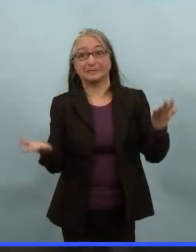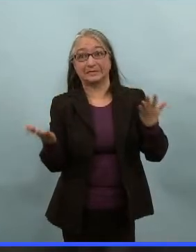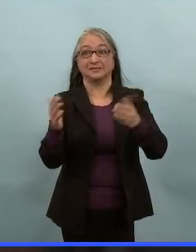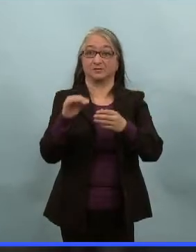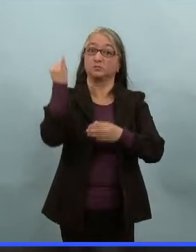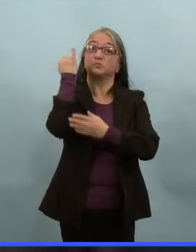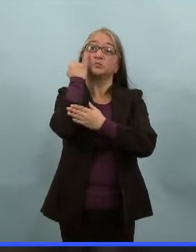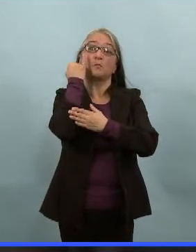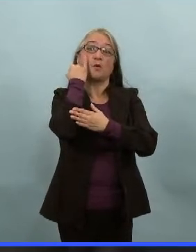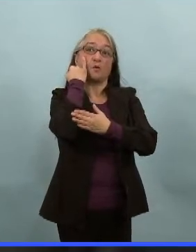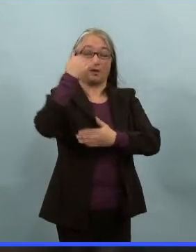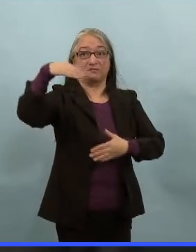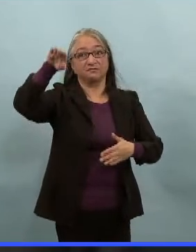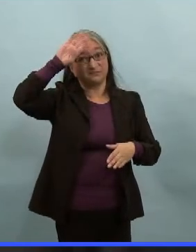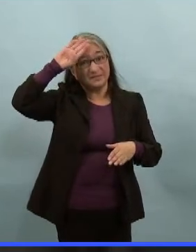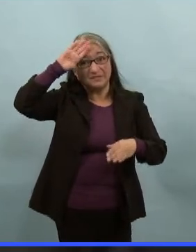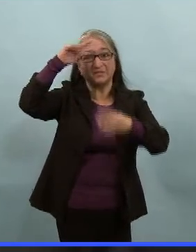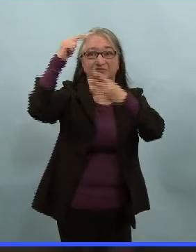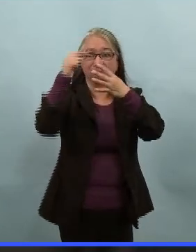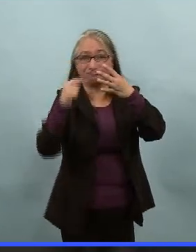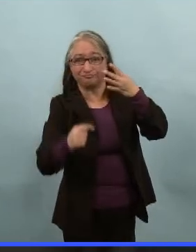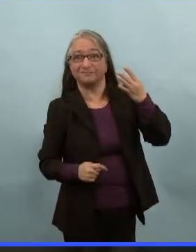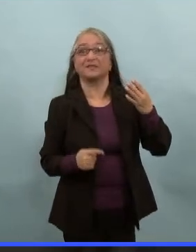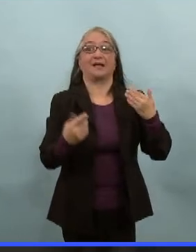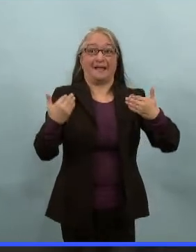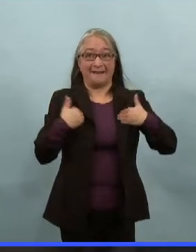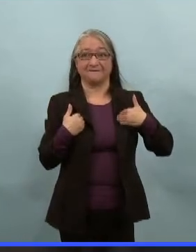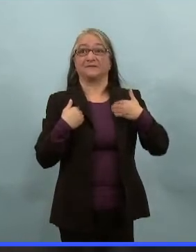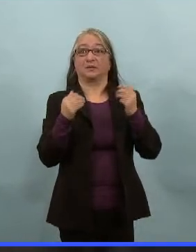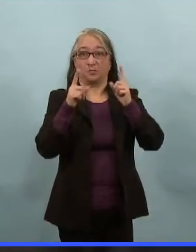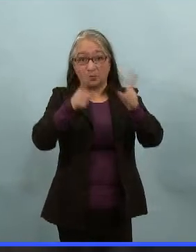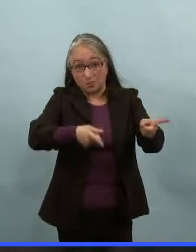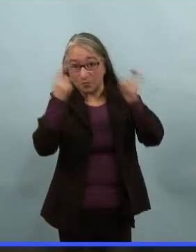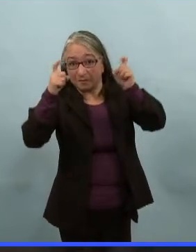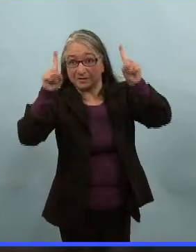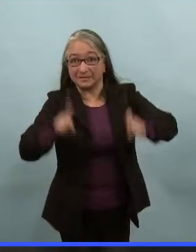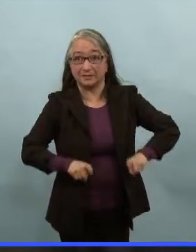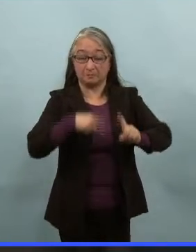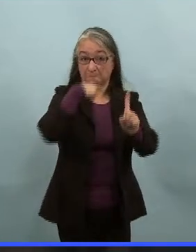and they have a rapid test done and it's positive you know we we do assume that is positive and it